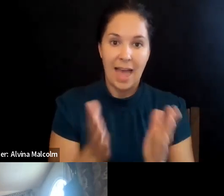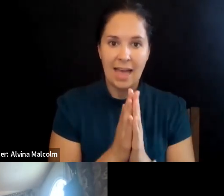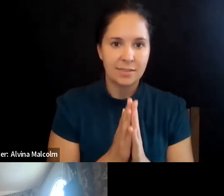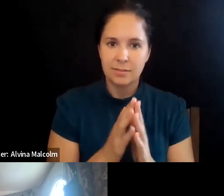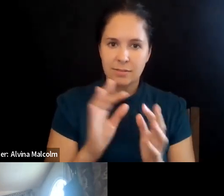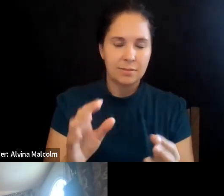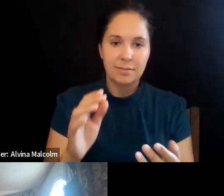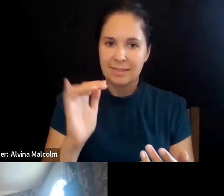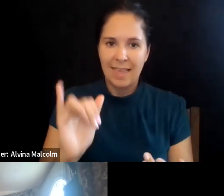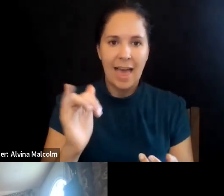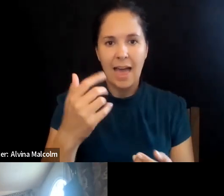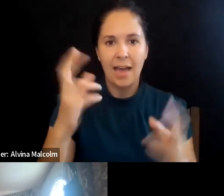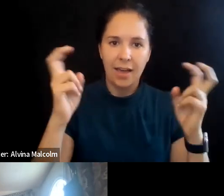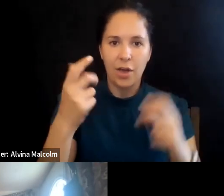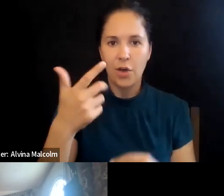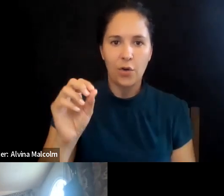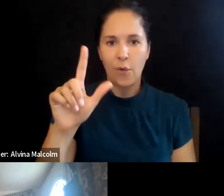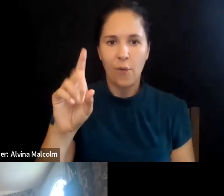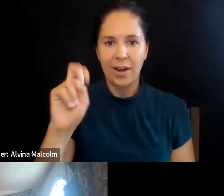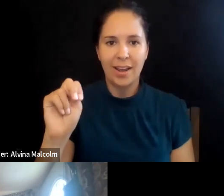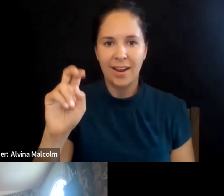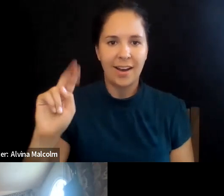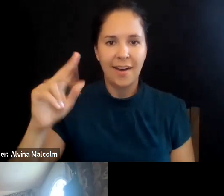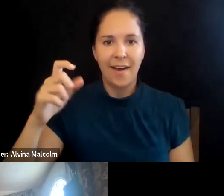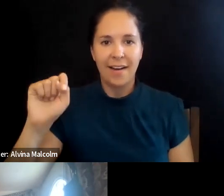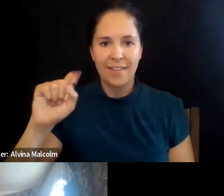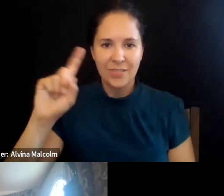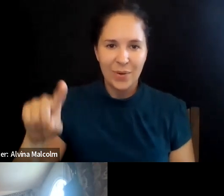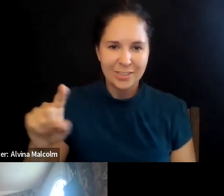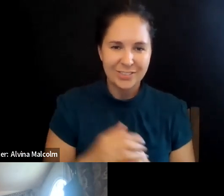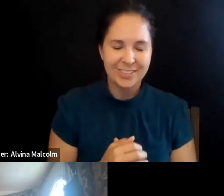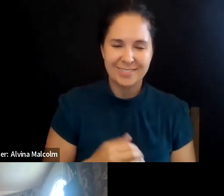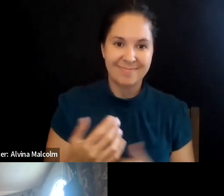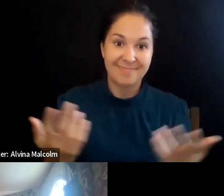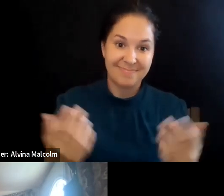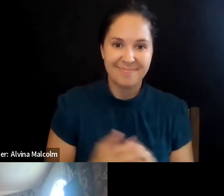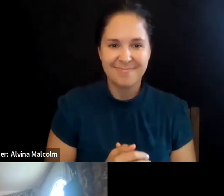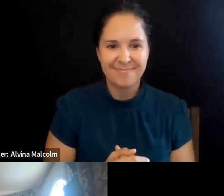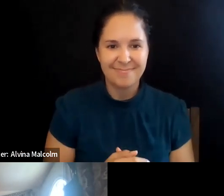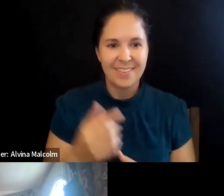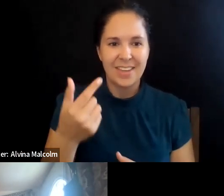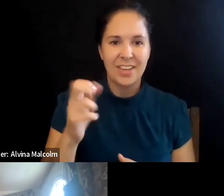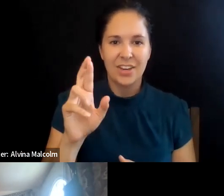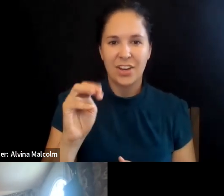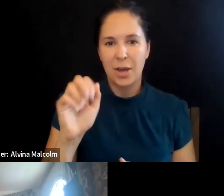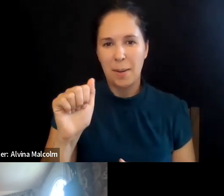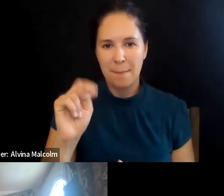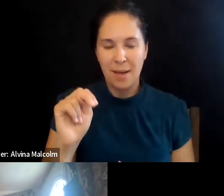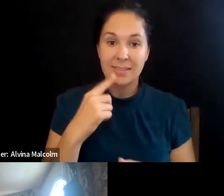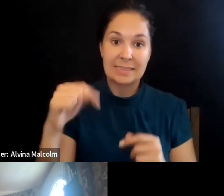have to kind of self-reflect on that. I hope that answers -- you asked the